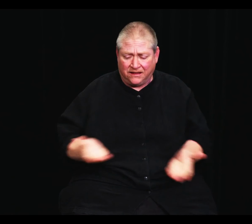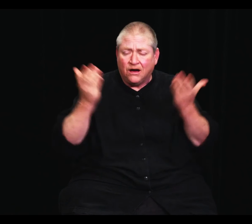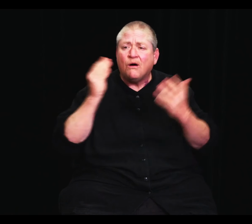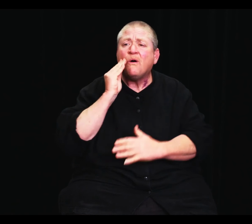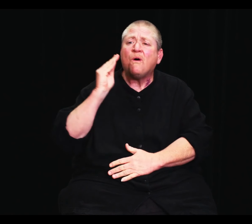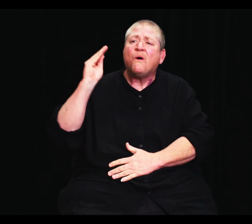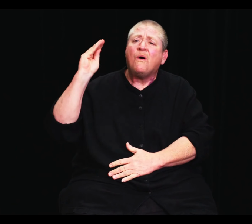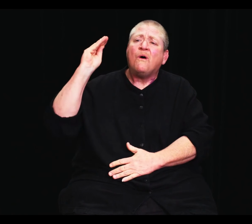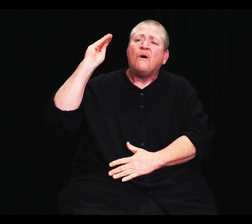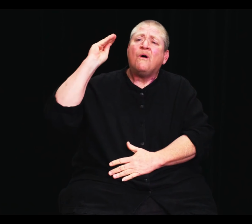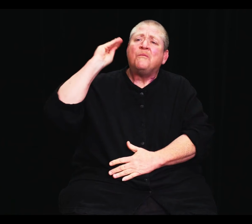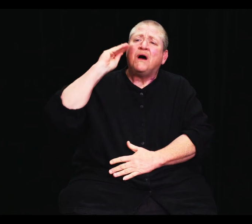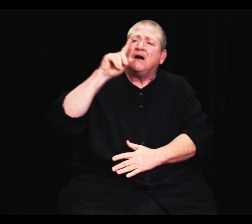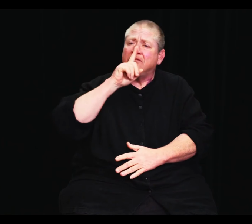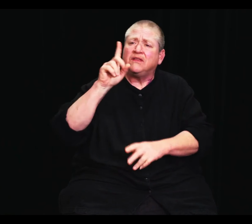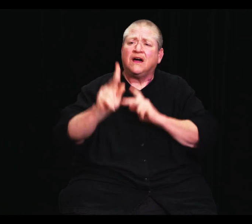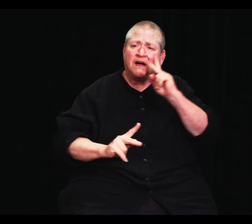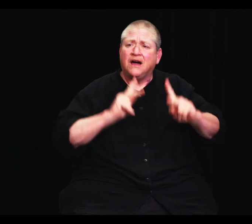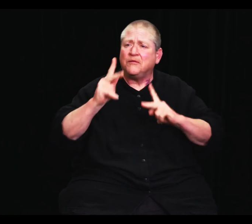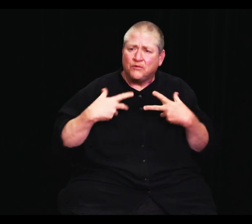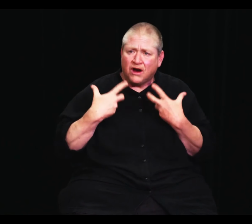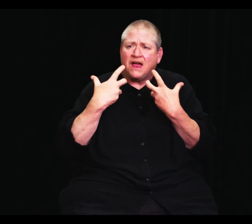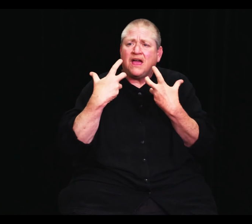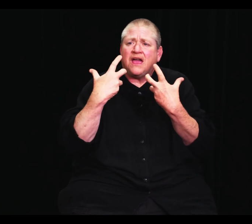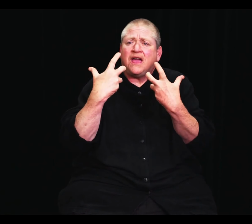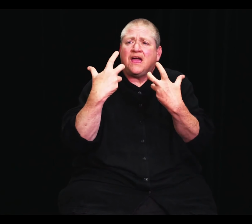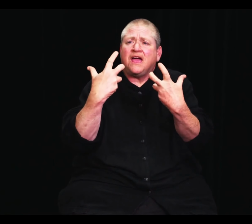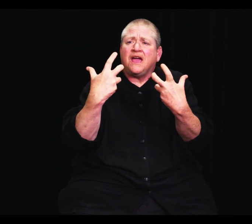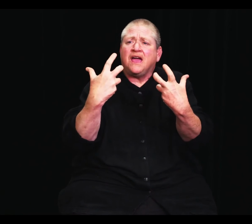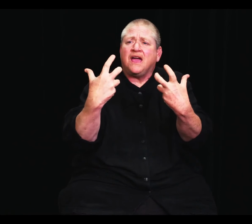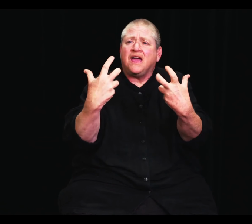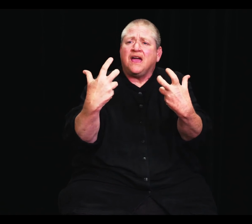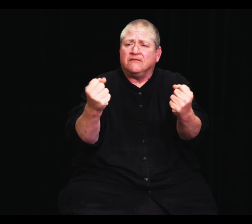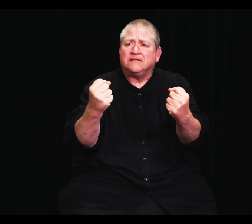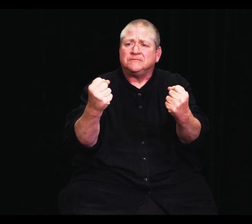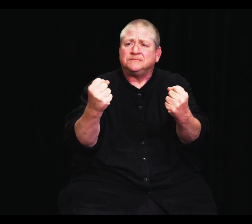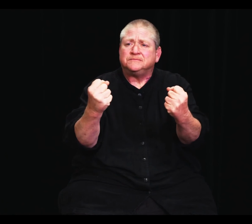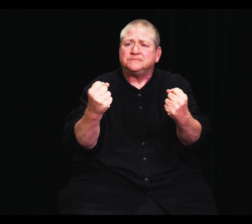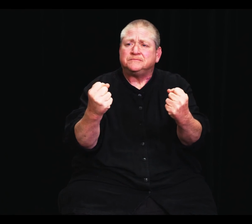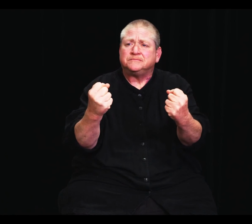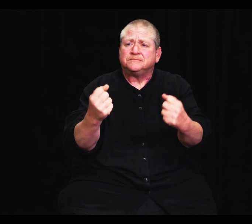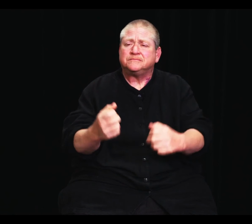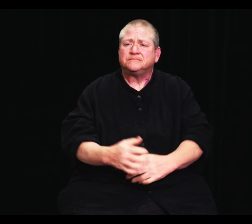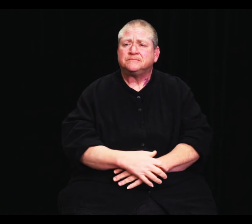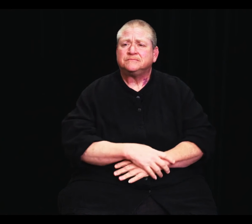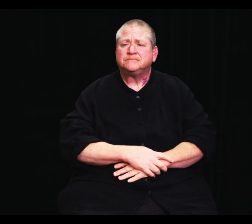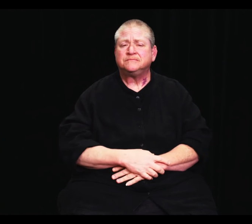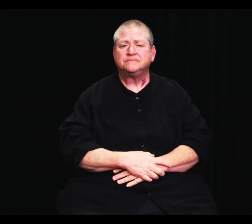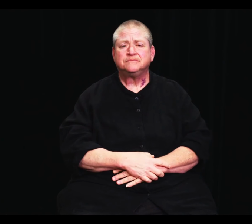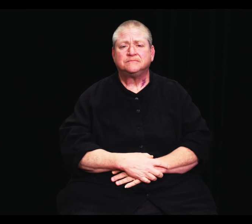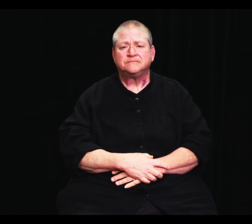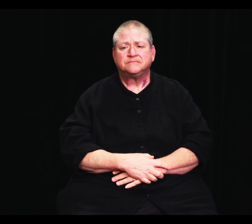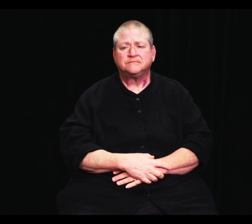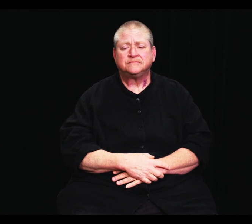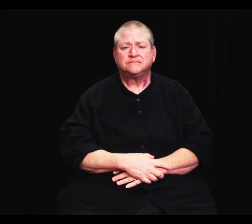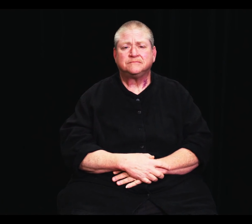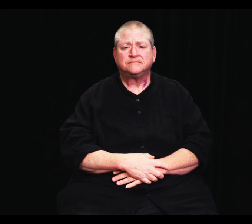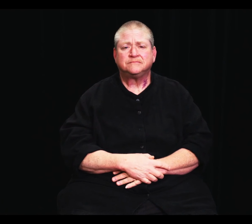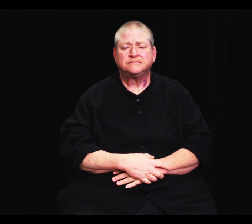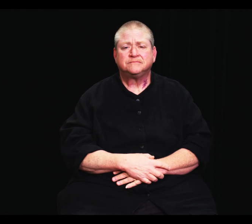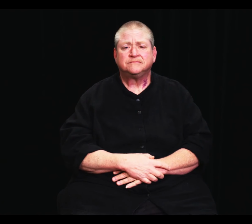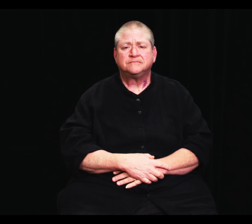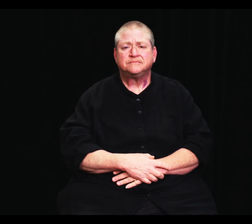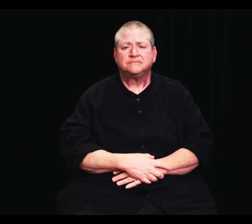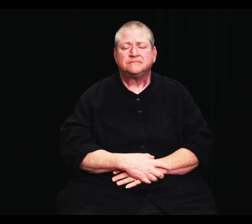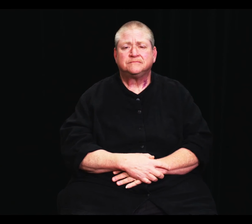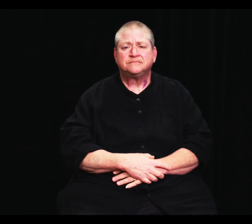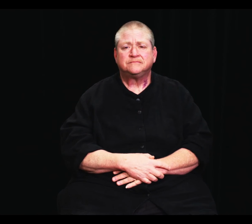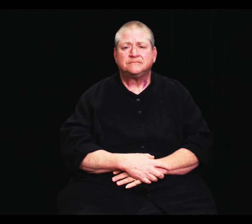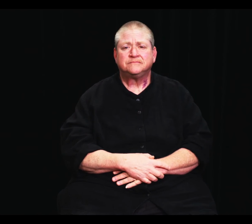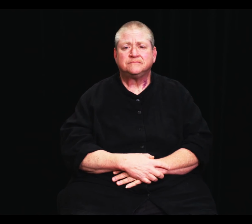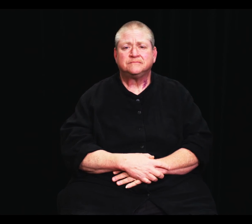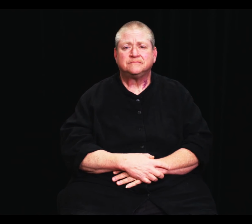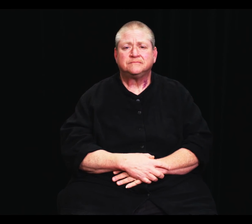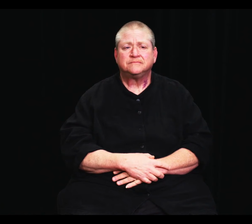O'er the land of the free and the home of the brave?